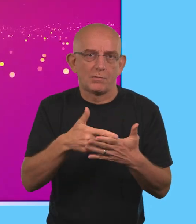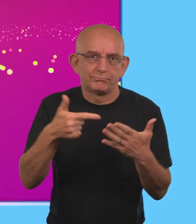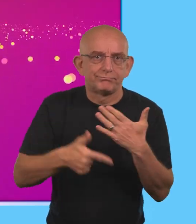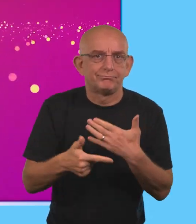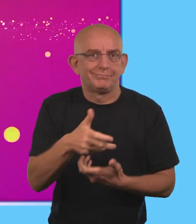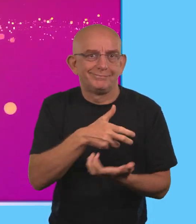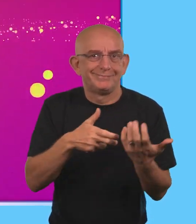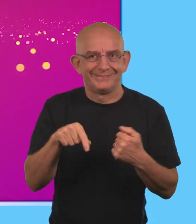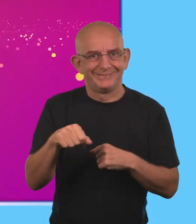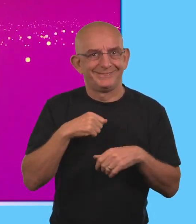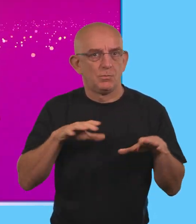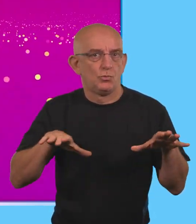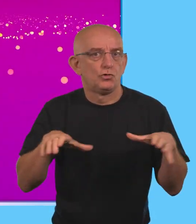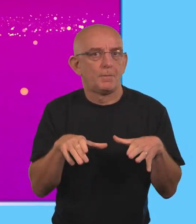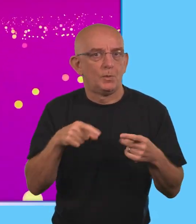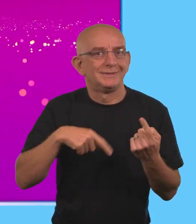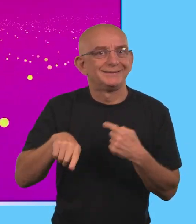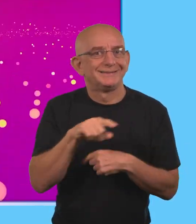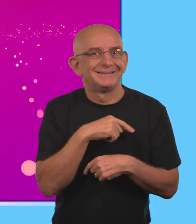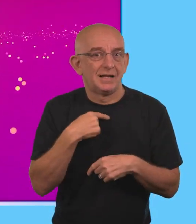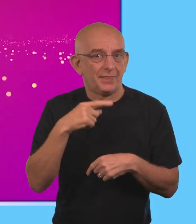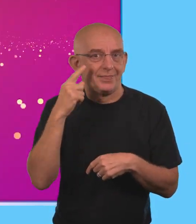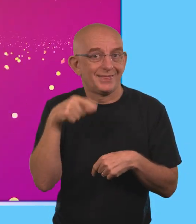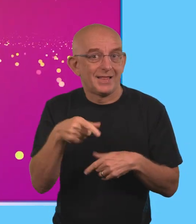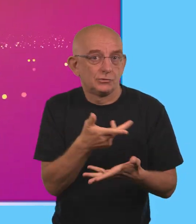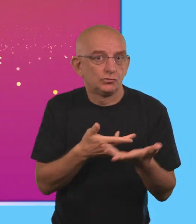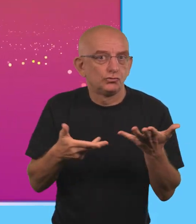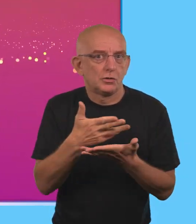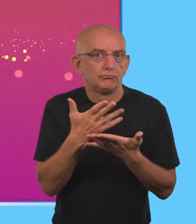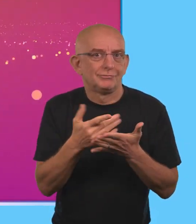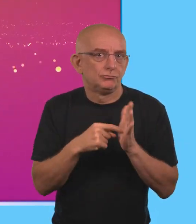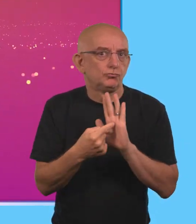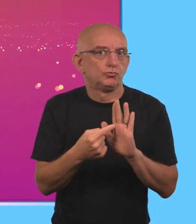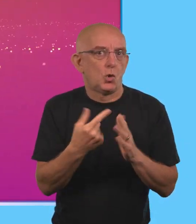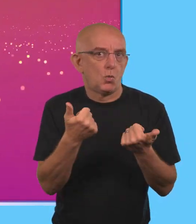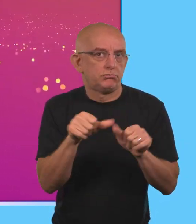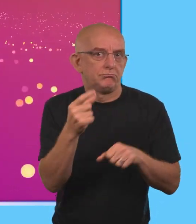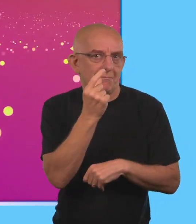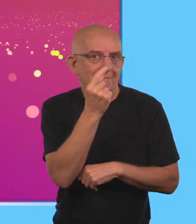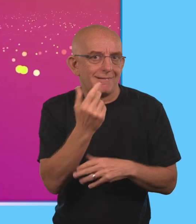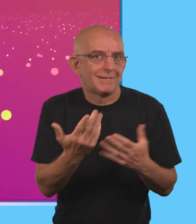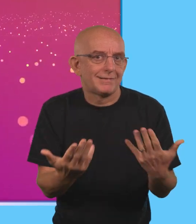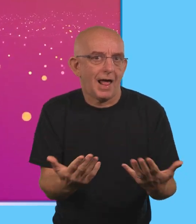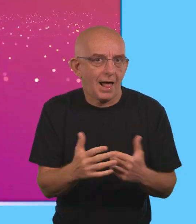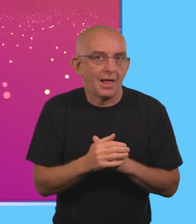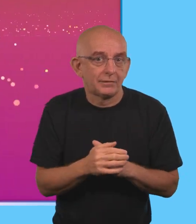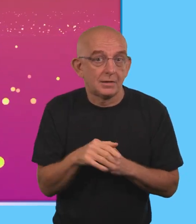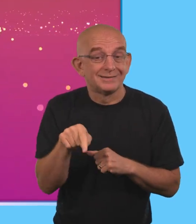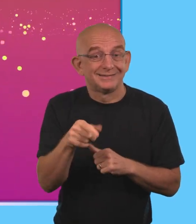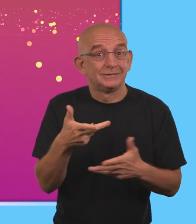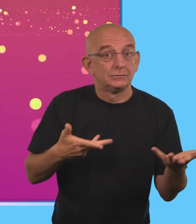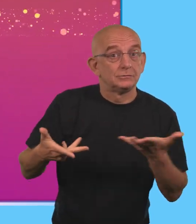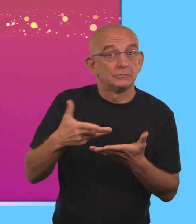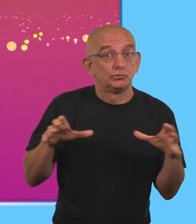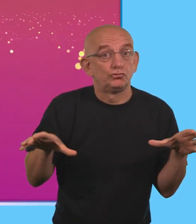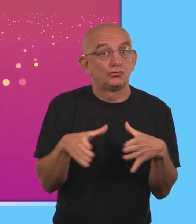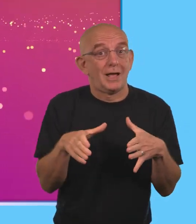We definitely need more very complex games in our community. And I think this jam really also showed that it can be done.